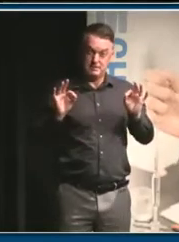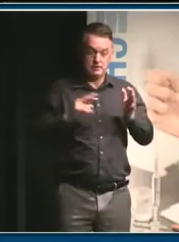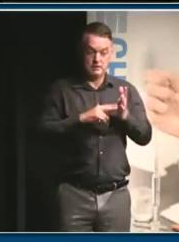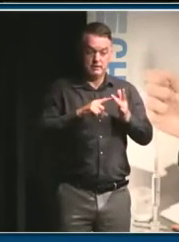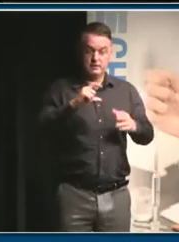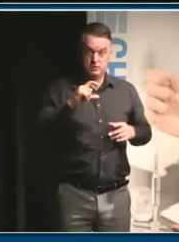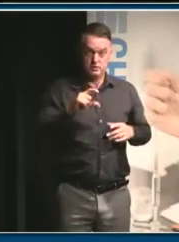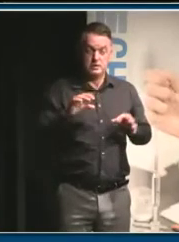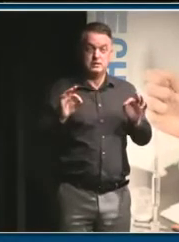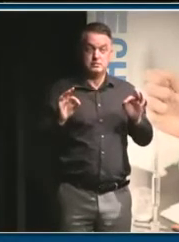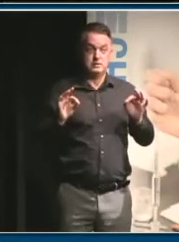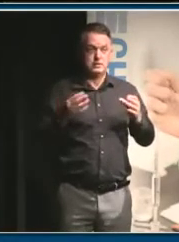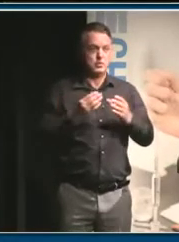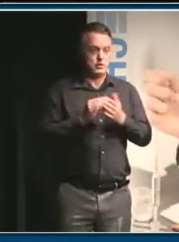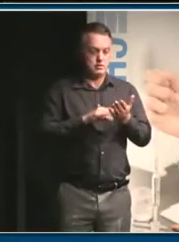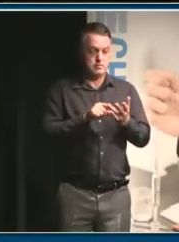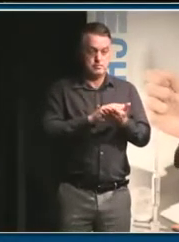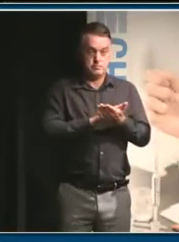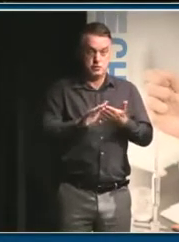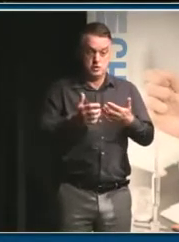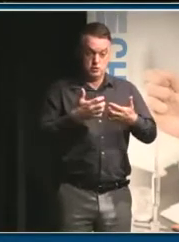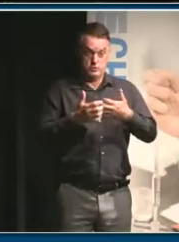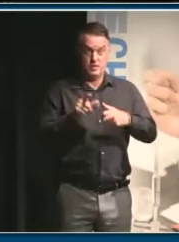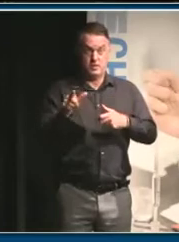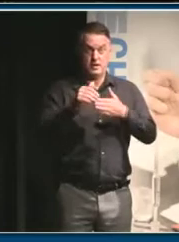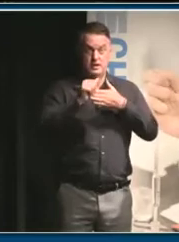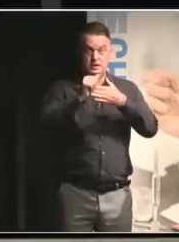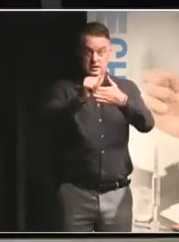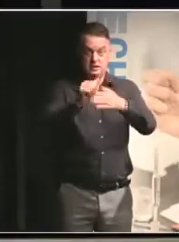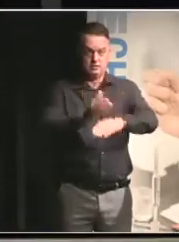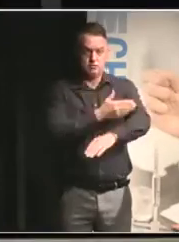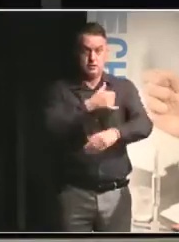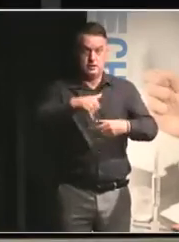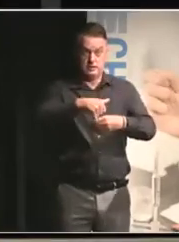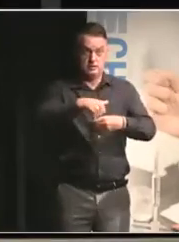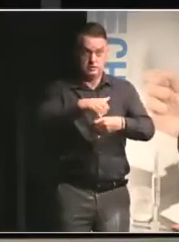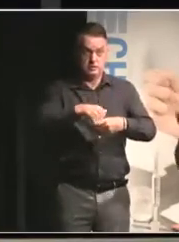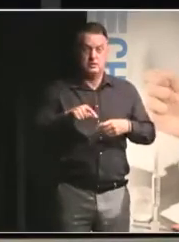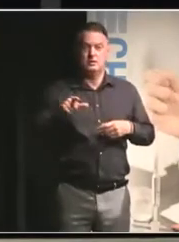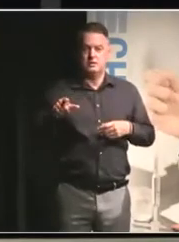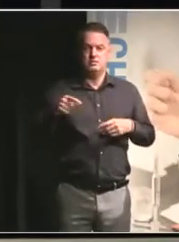specifically with Monash that is a leader in green chemistry and be able to celebrate the